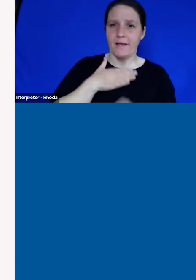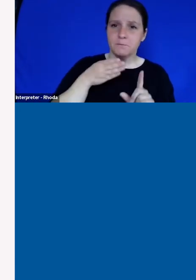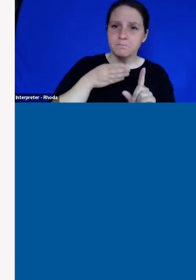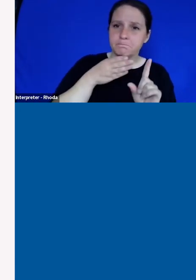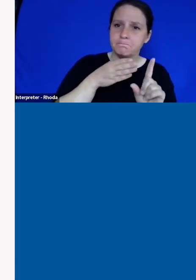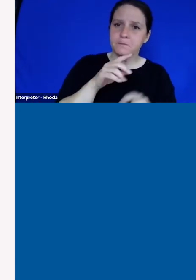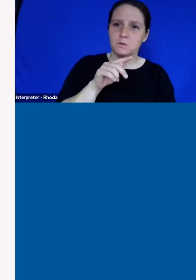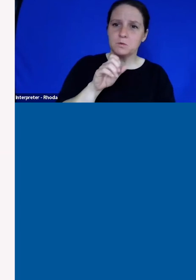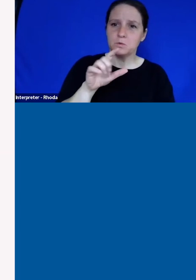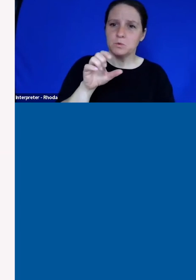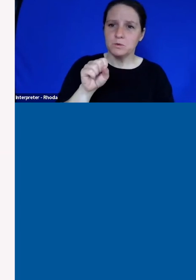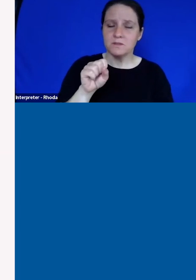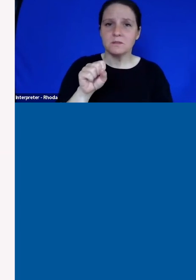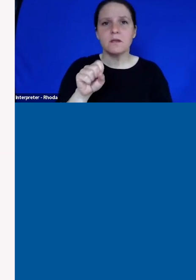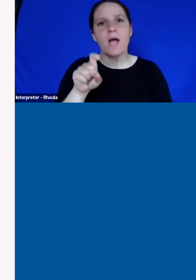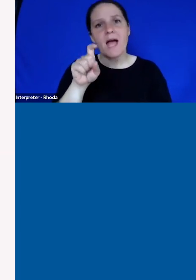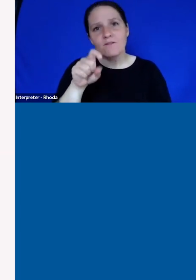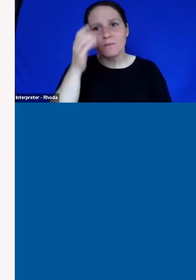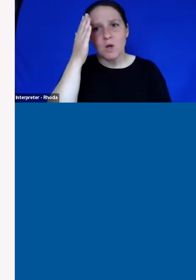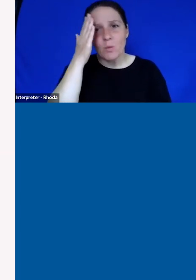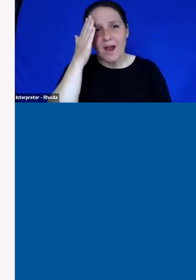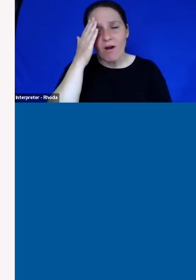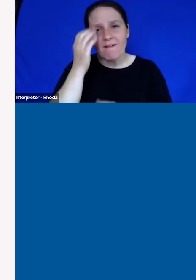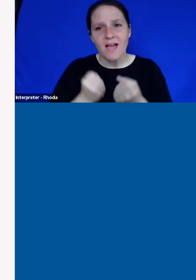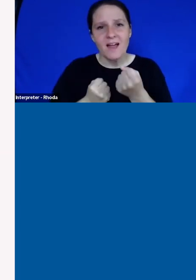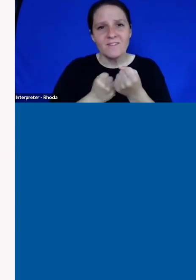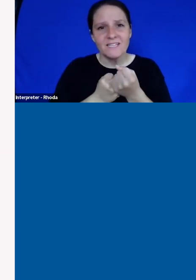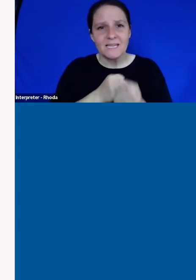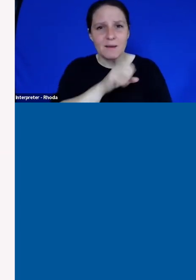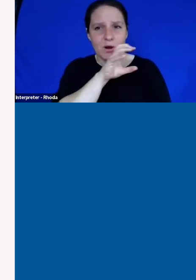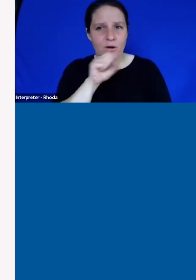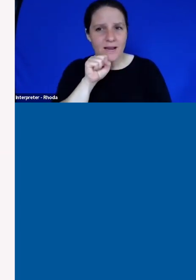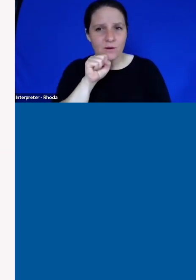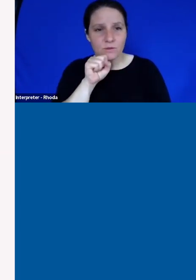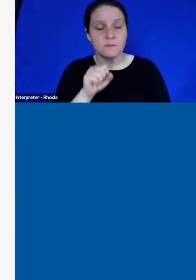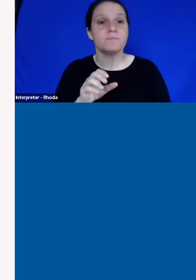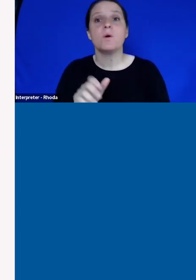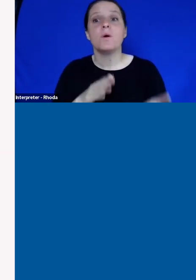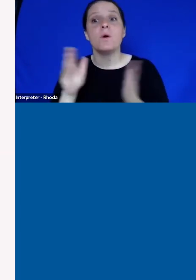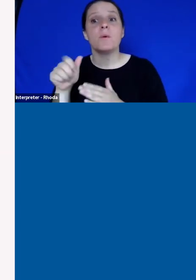of advocacy burnout, but another great way to get further research is to follow disabled people,